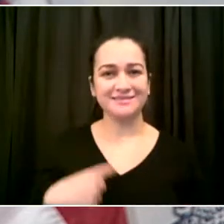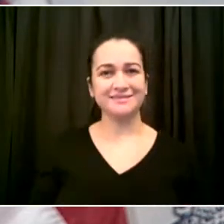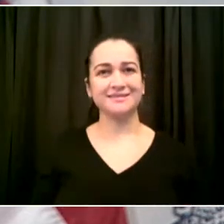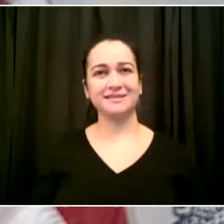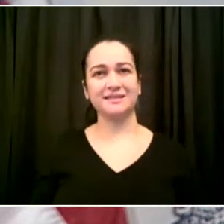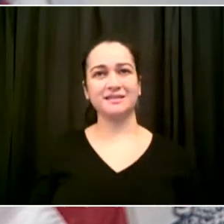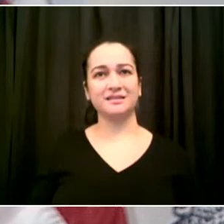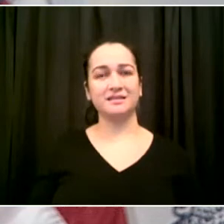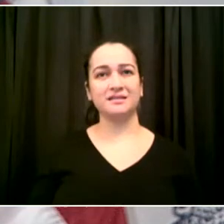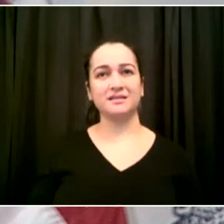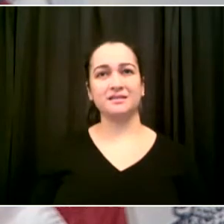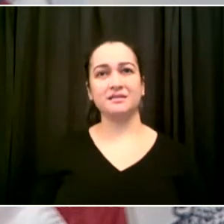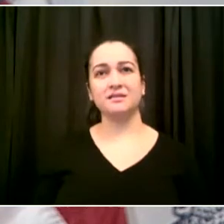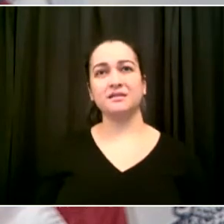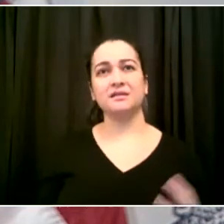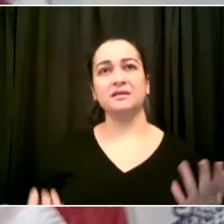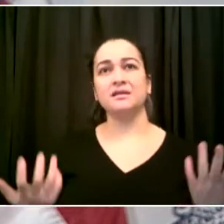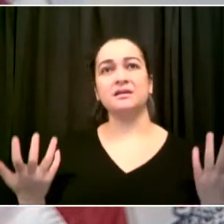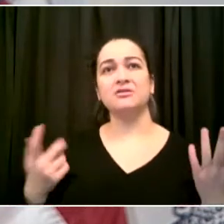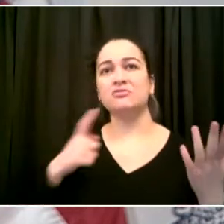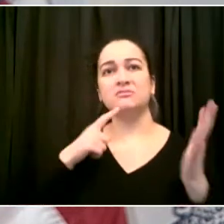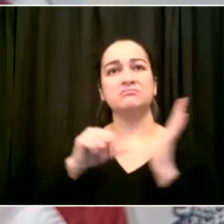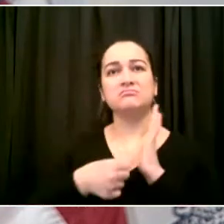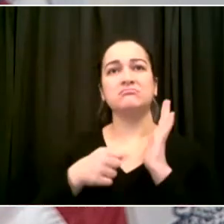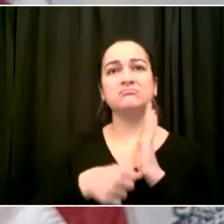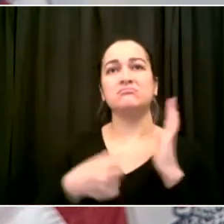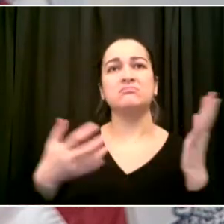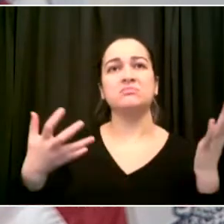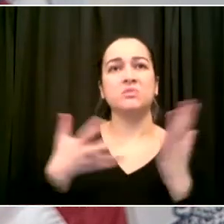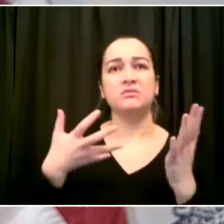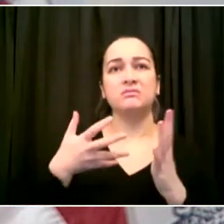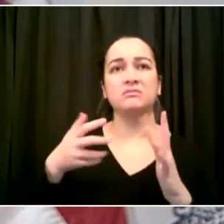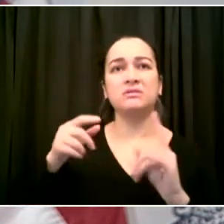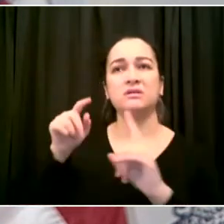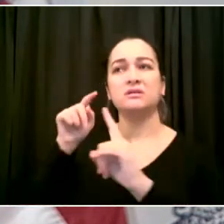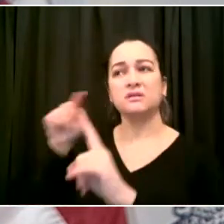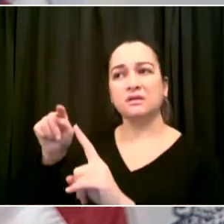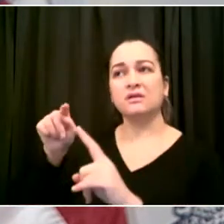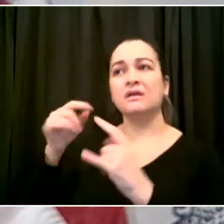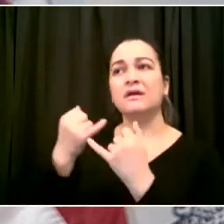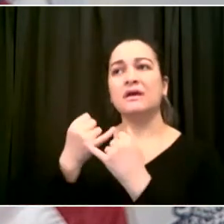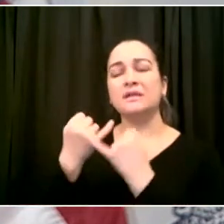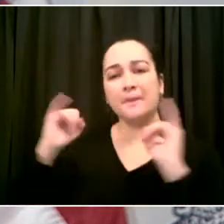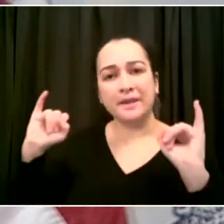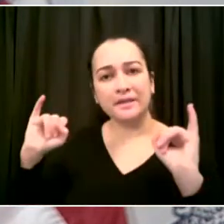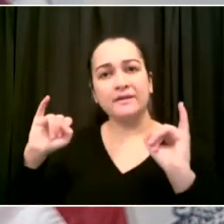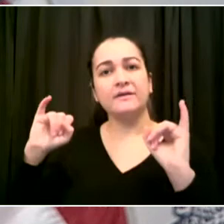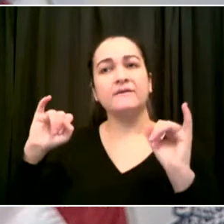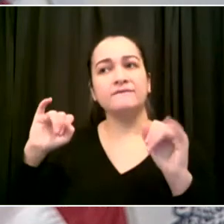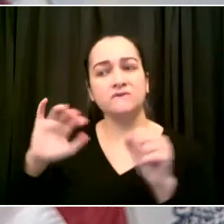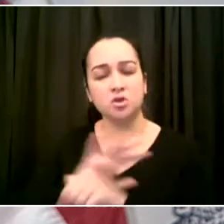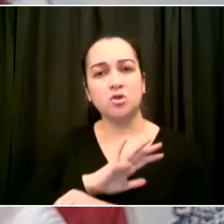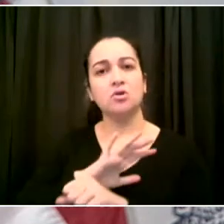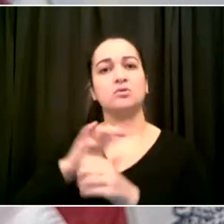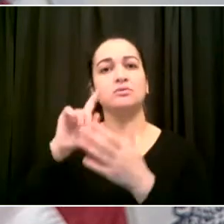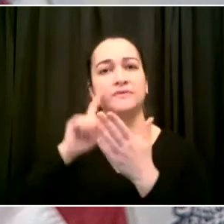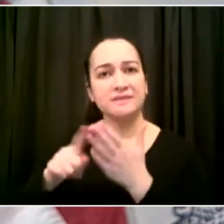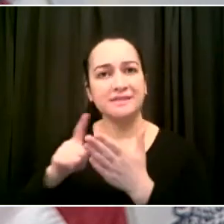INVESTIGATION WHEN IT A FULL INDEPENDENT